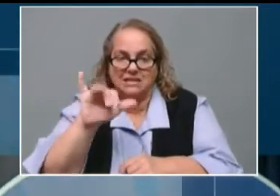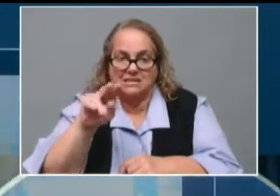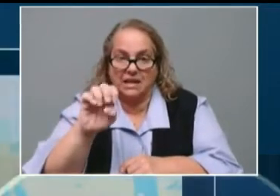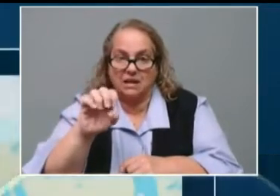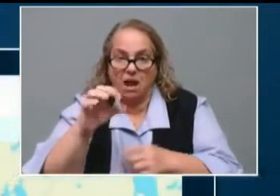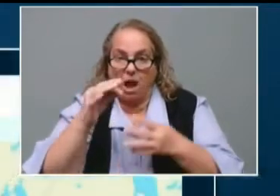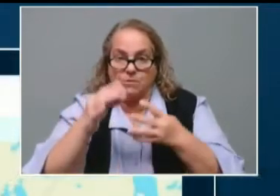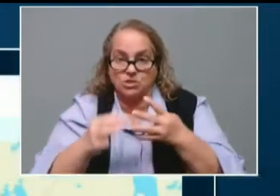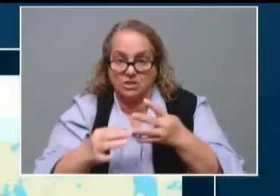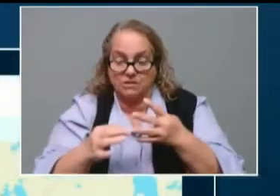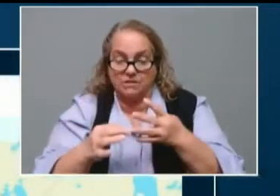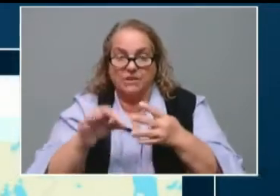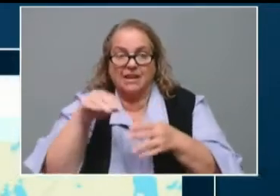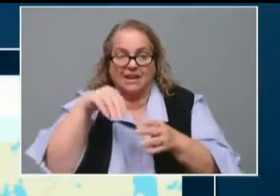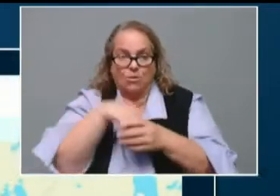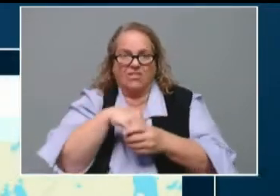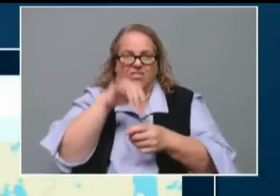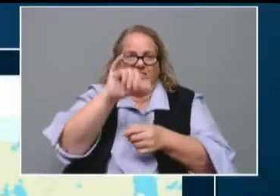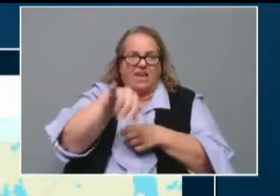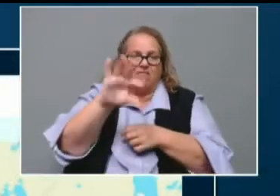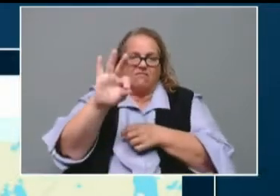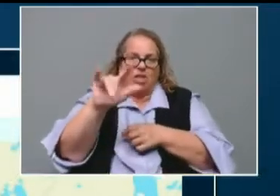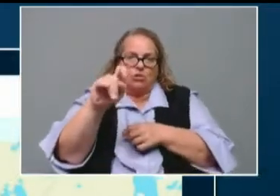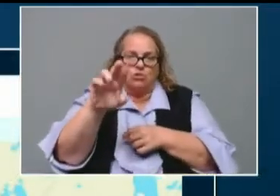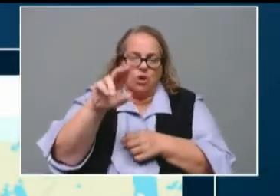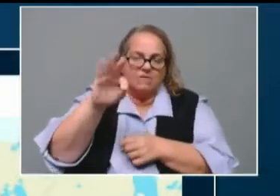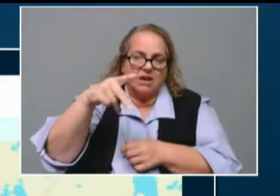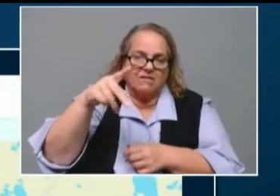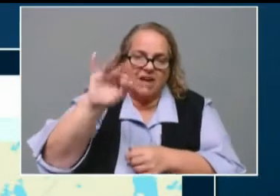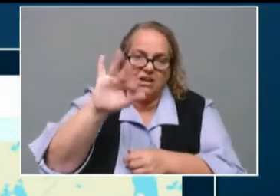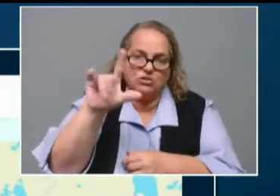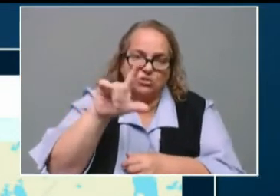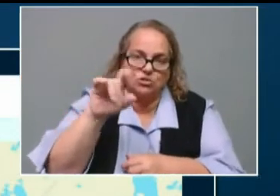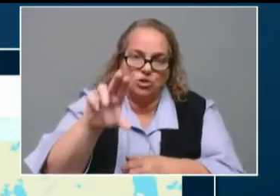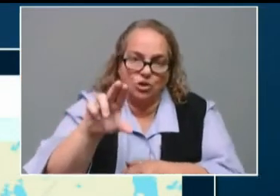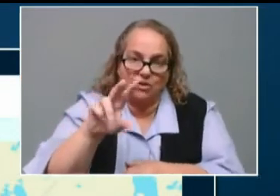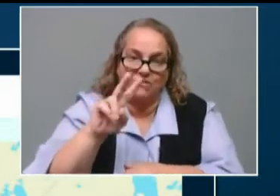vaccine. Specifically for Children 5 to 11. That's the one you need. If you